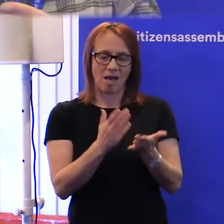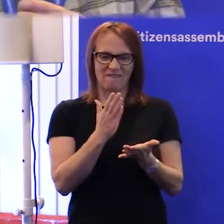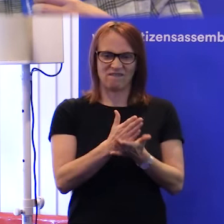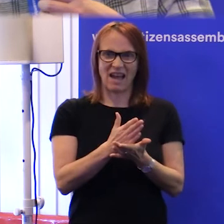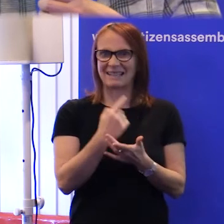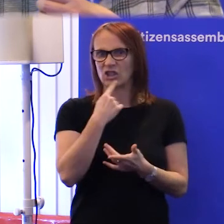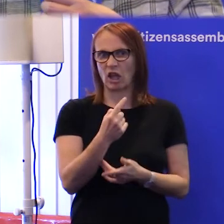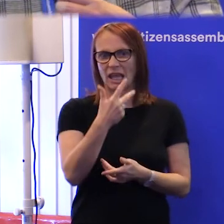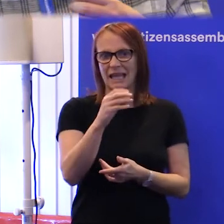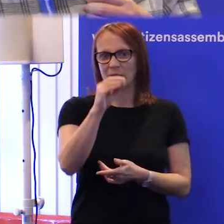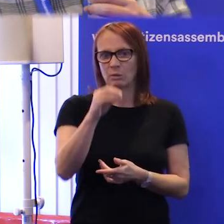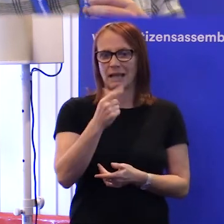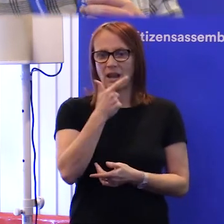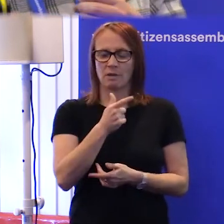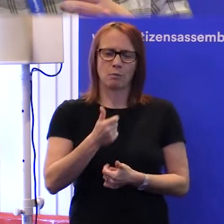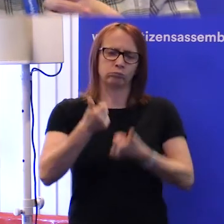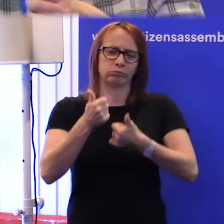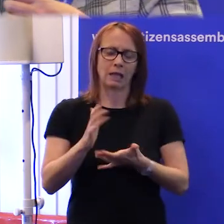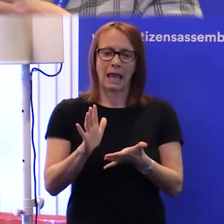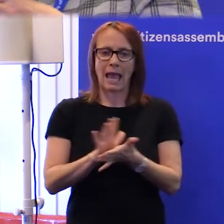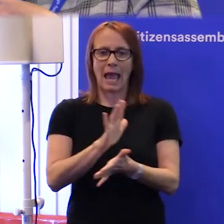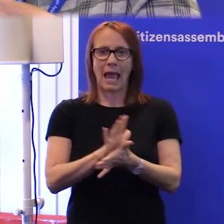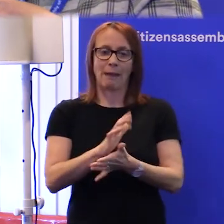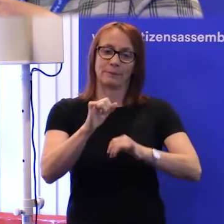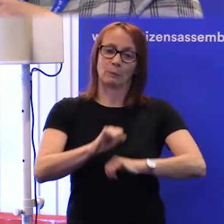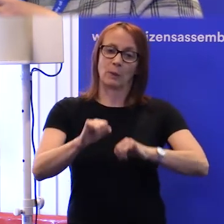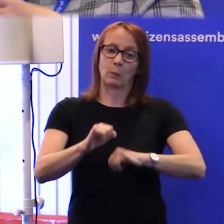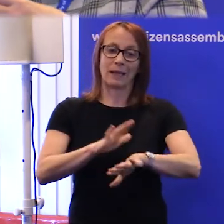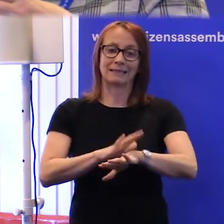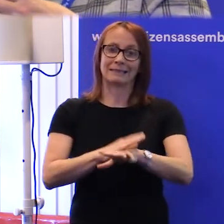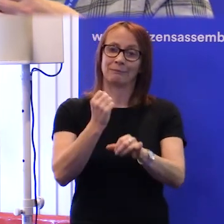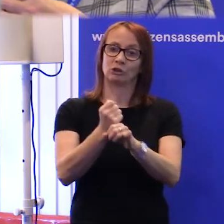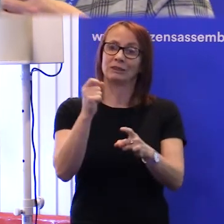of people are really happy with waiting times at their GP surgery might be a